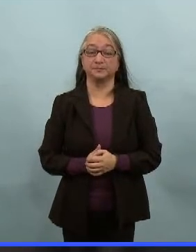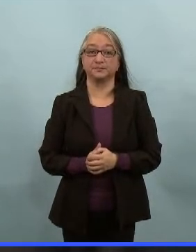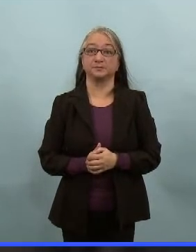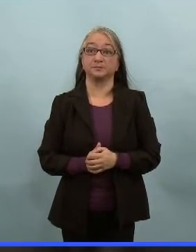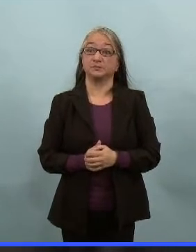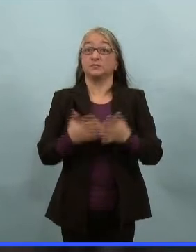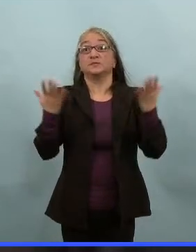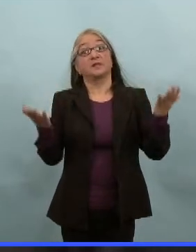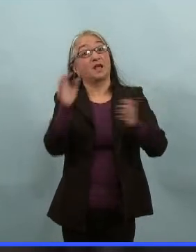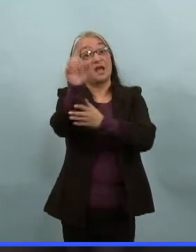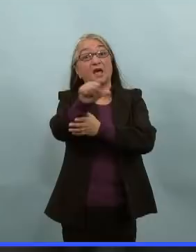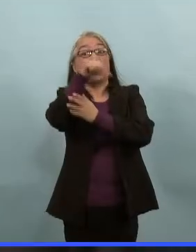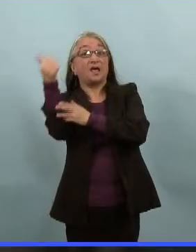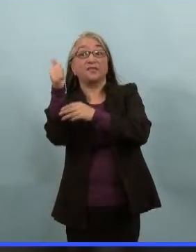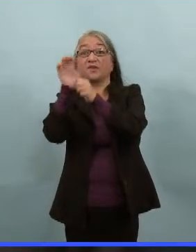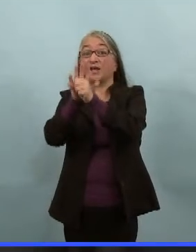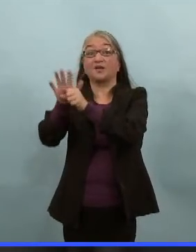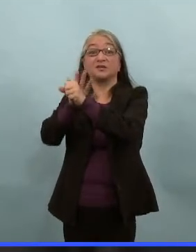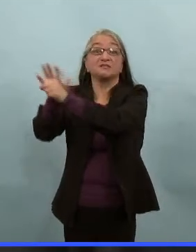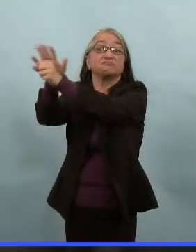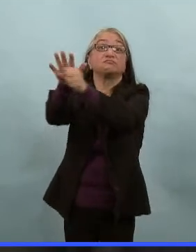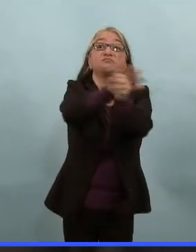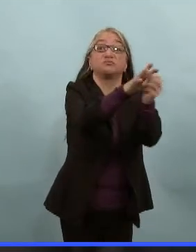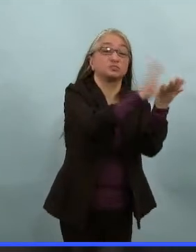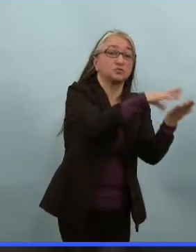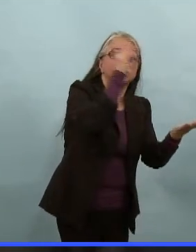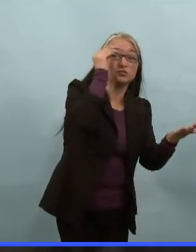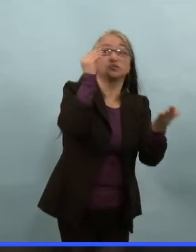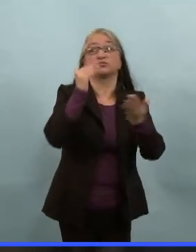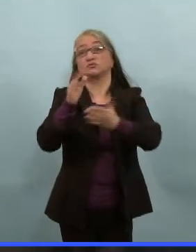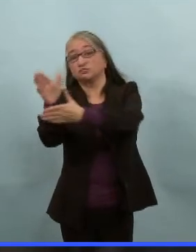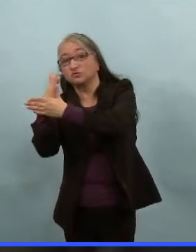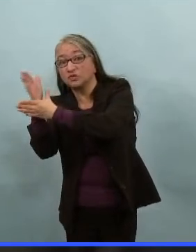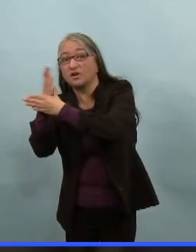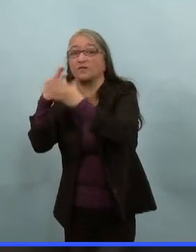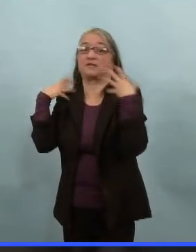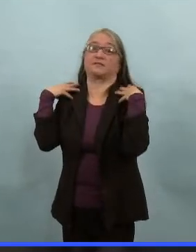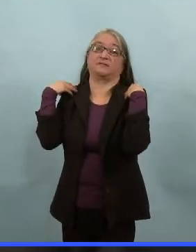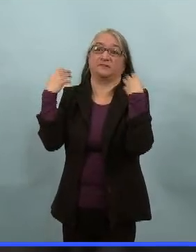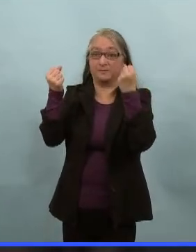as well and and we're going to continue to look at the best evidence we have to help the acute